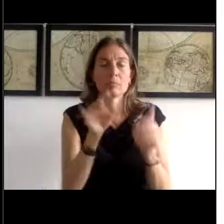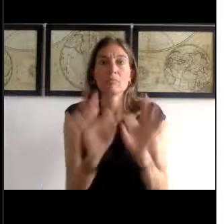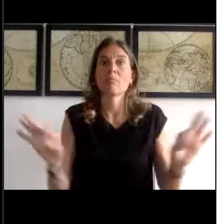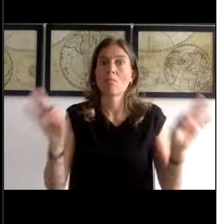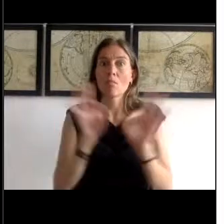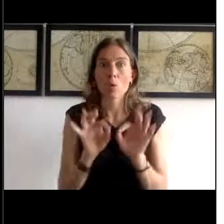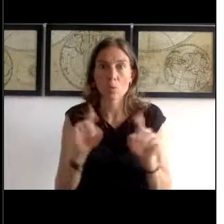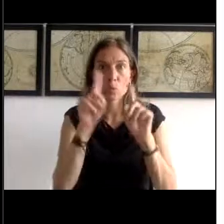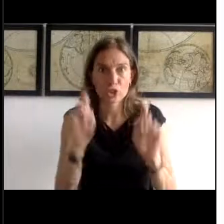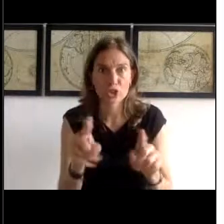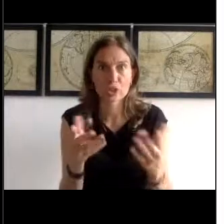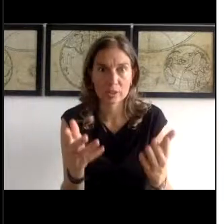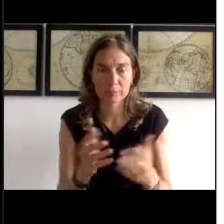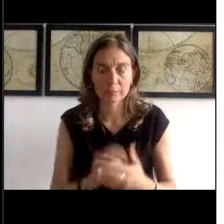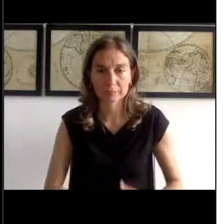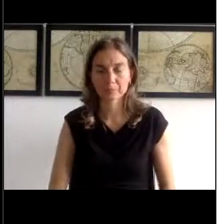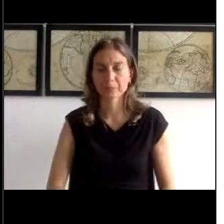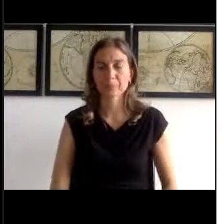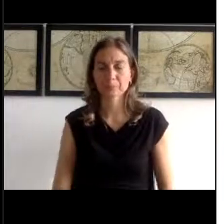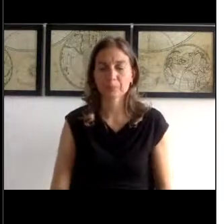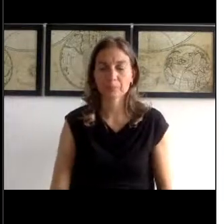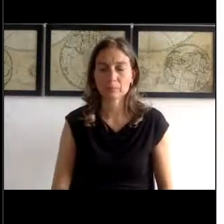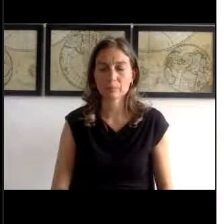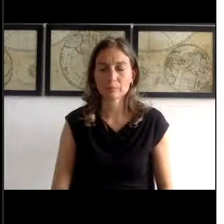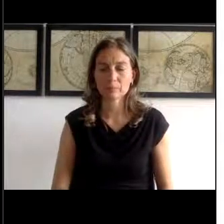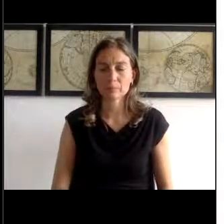I was told the Norwegian government had a home care programme